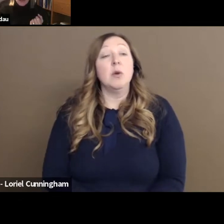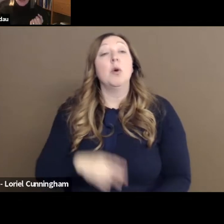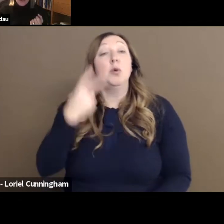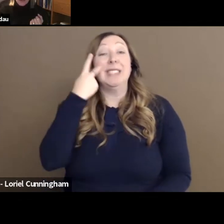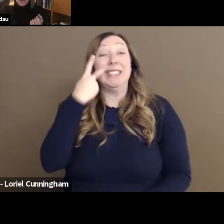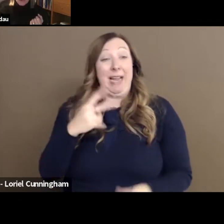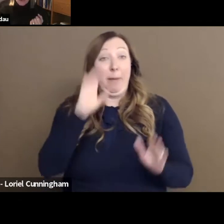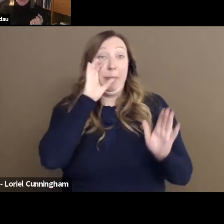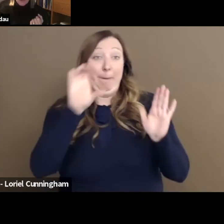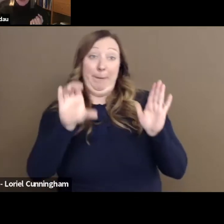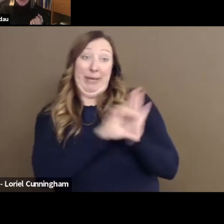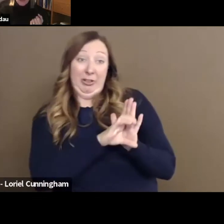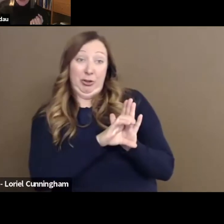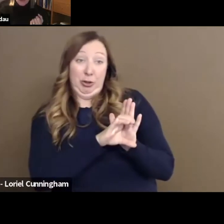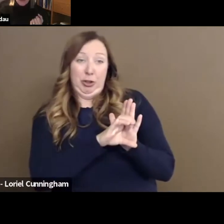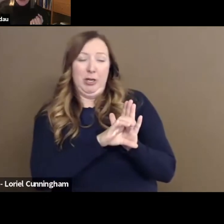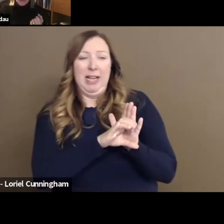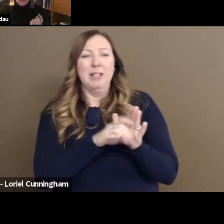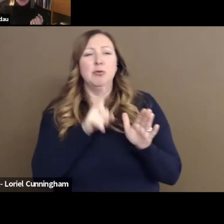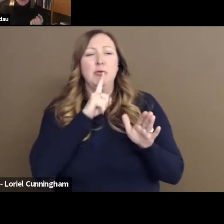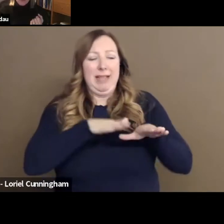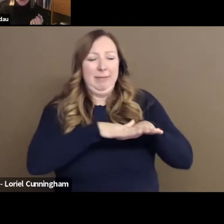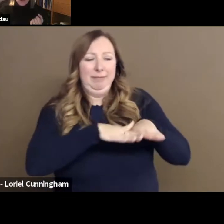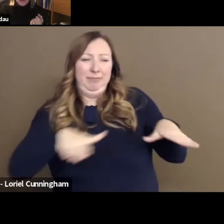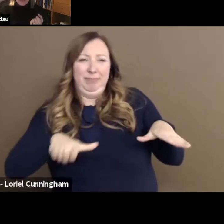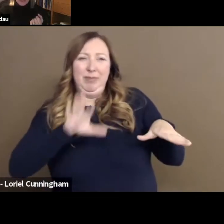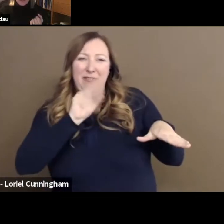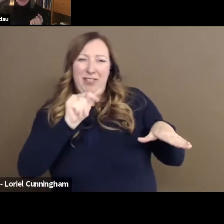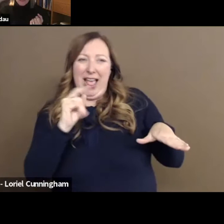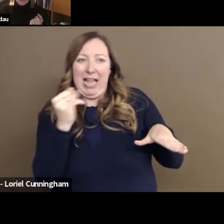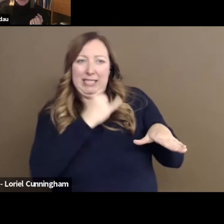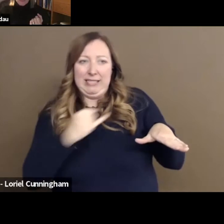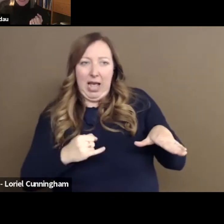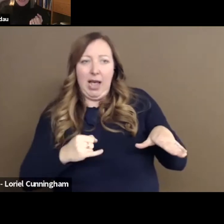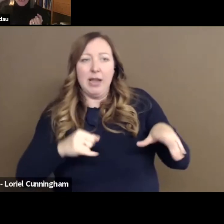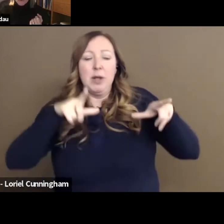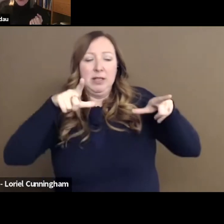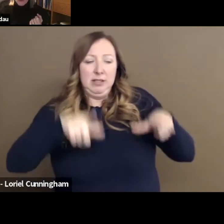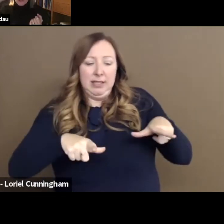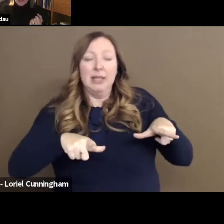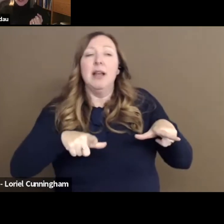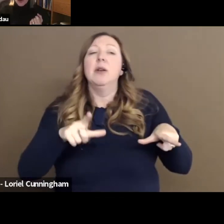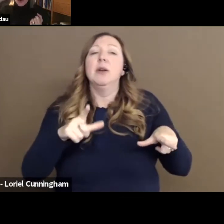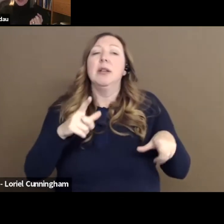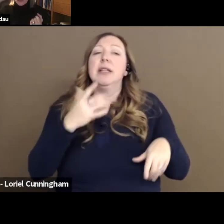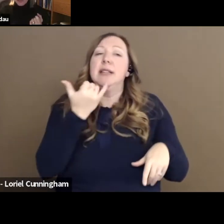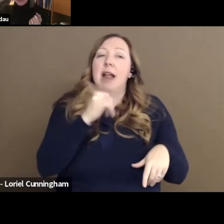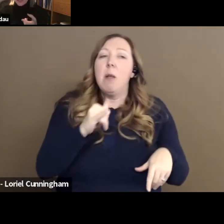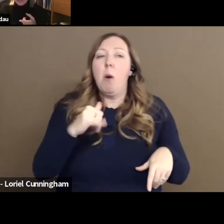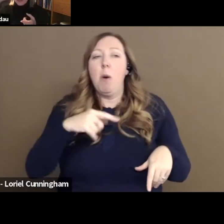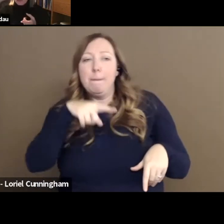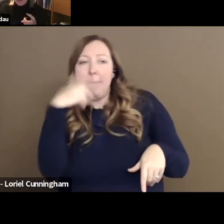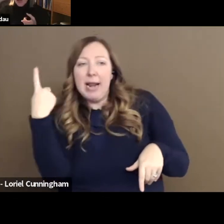then there are a number of uh areas that are square yellow areas and the person